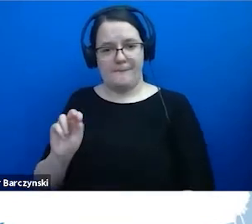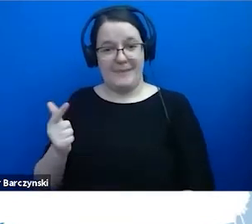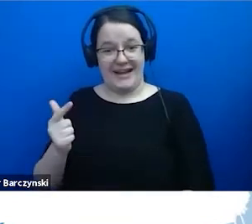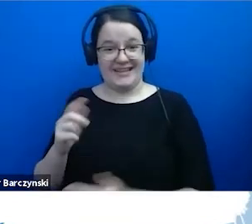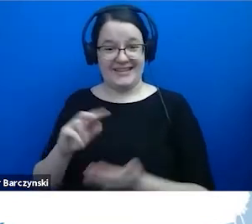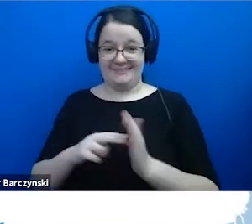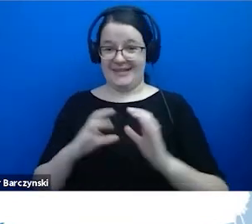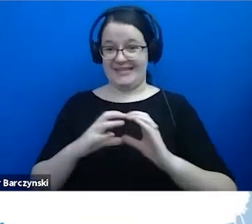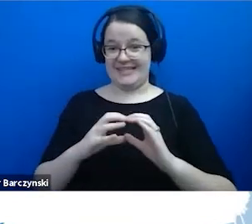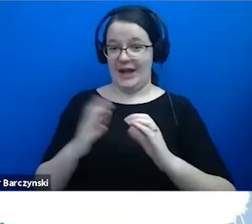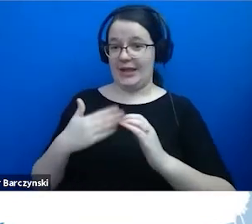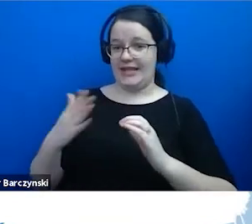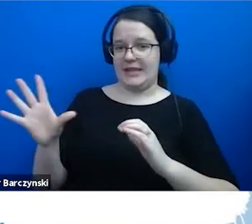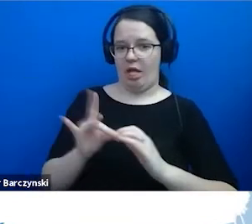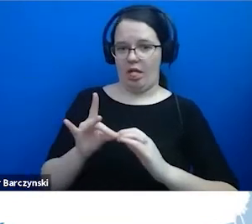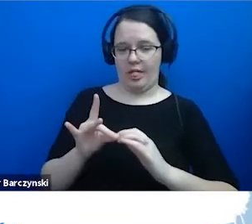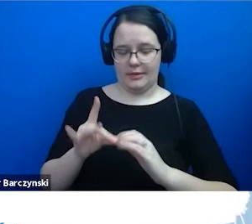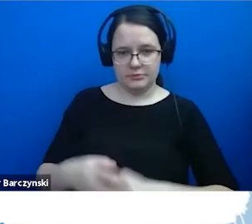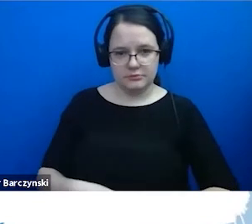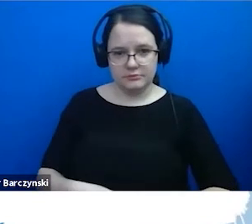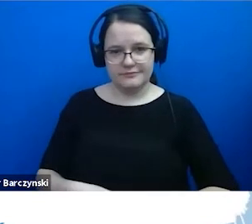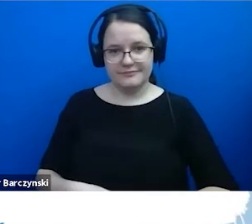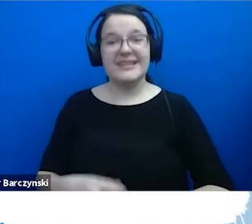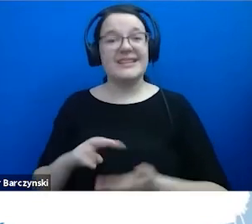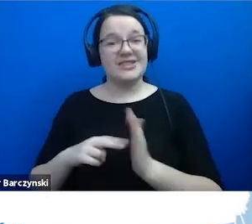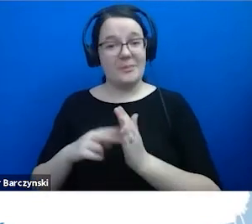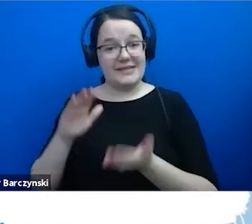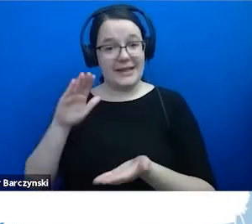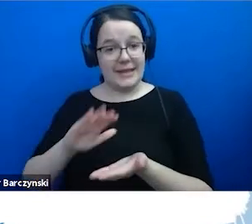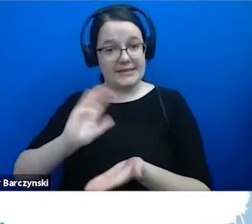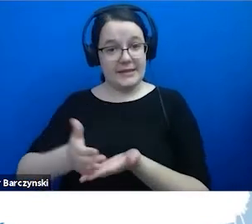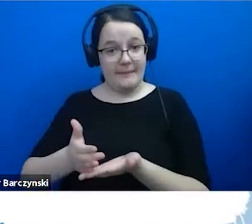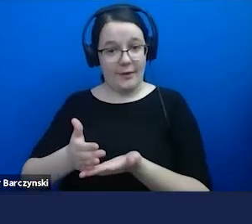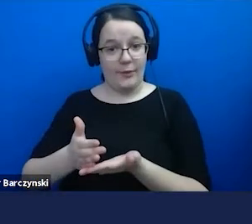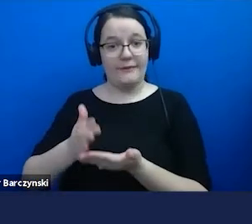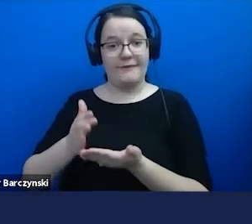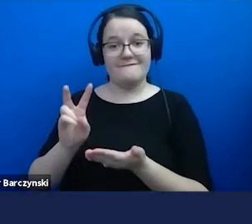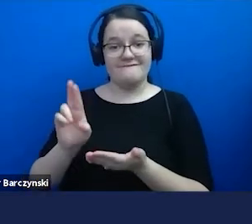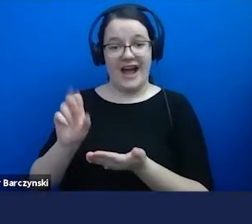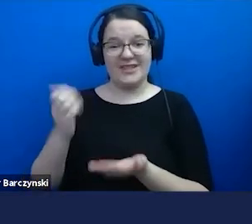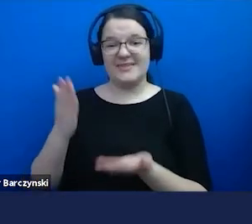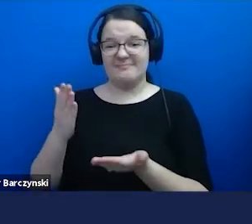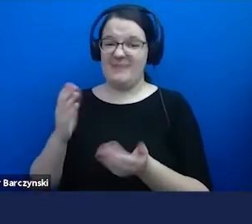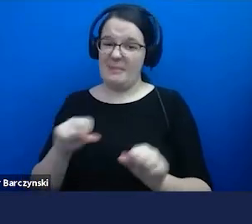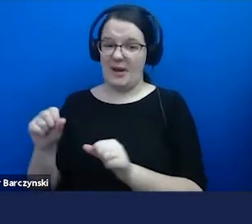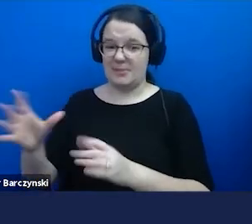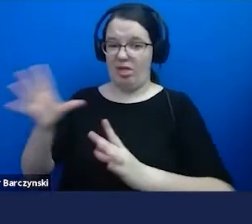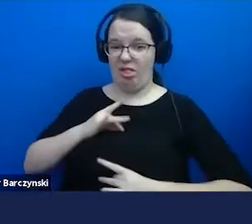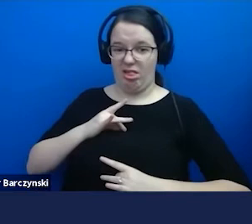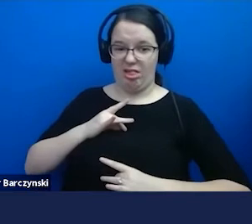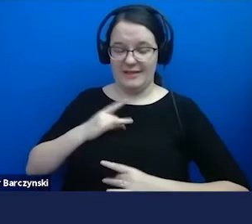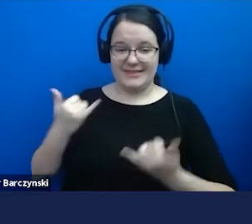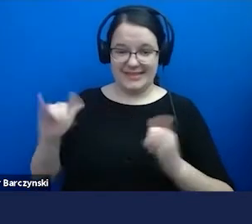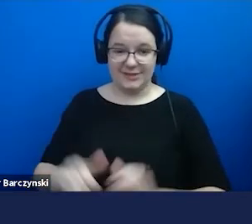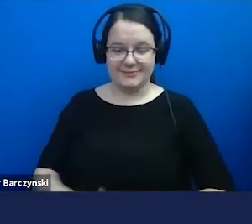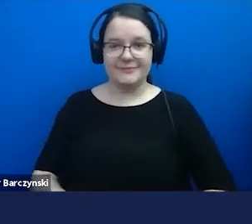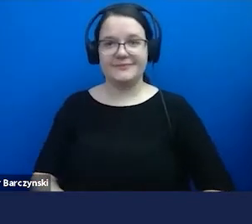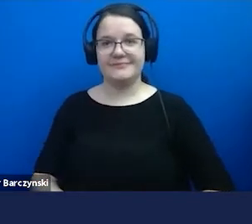you can get infected possibly by a lower dose next slide and now i'll turn it over to uh ann falsey